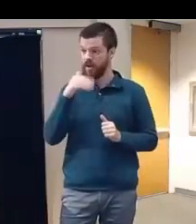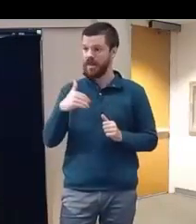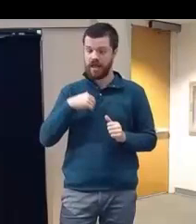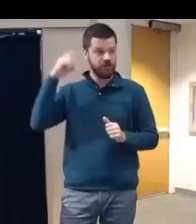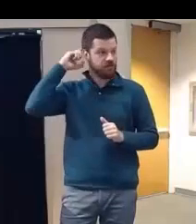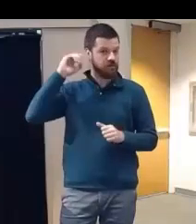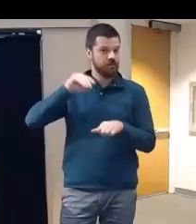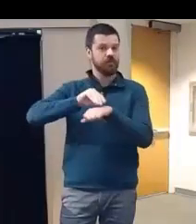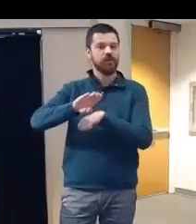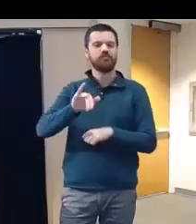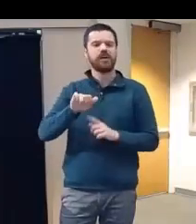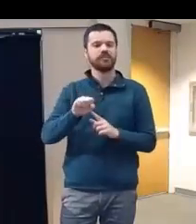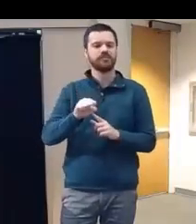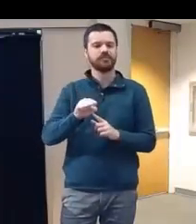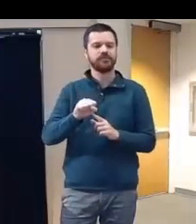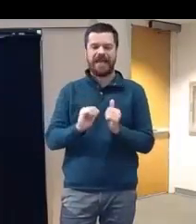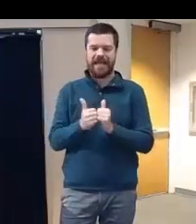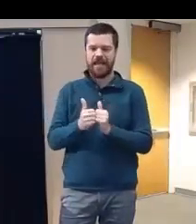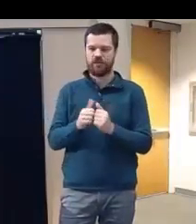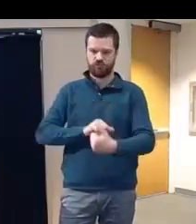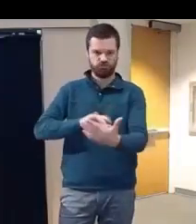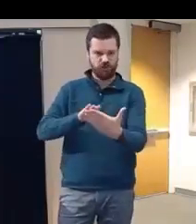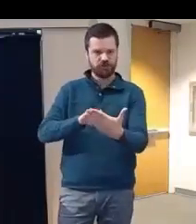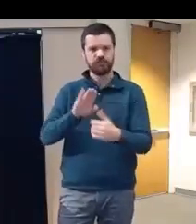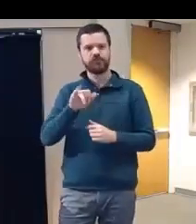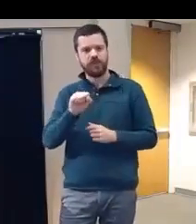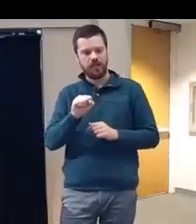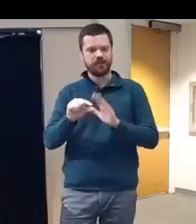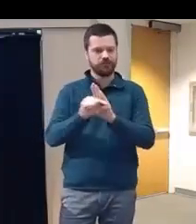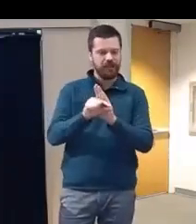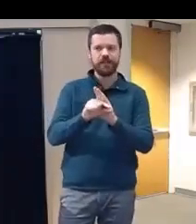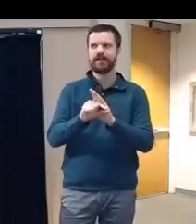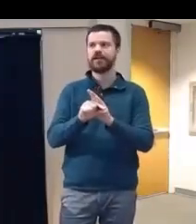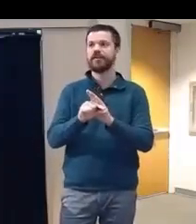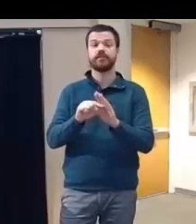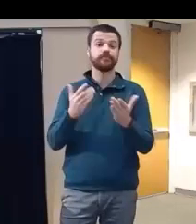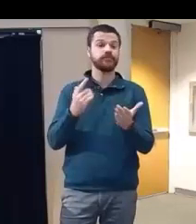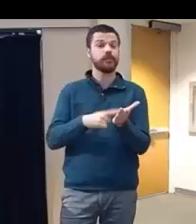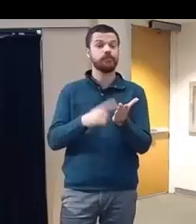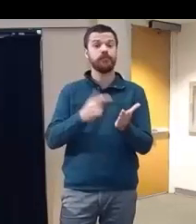so thinking about how to address potential bias and Grading in terms of racial bias gender bias